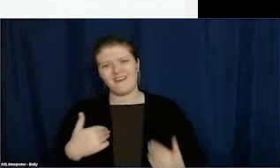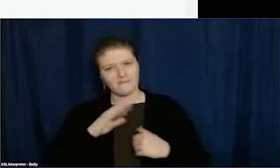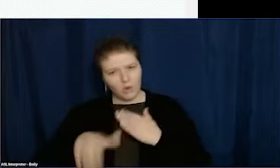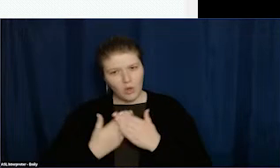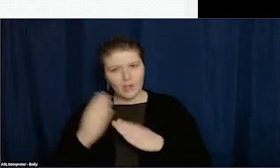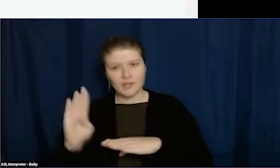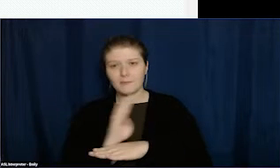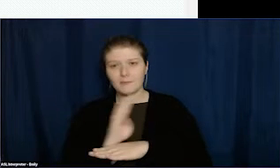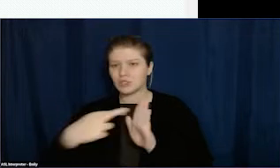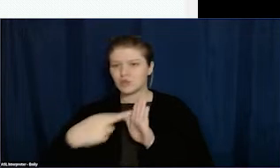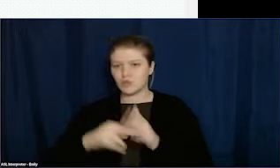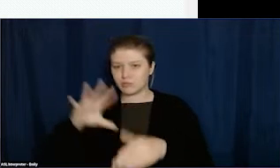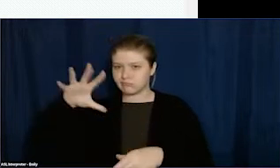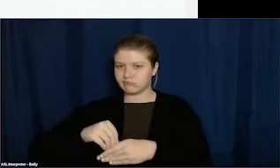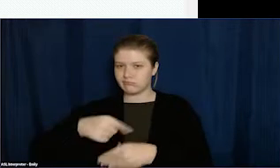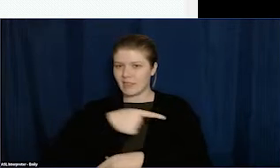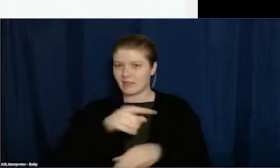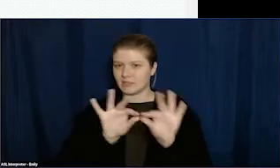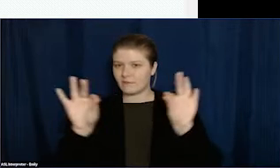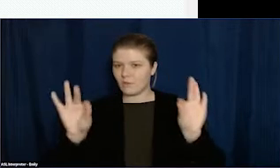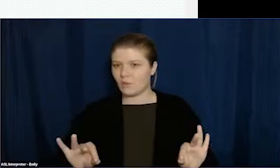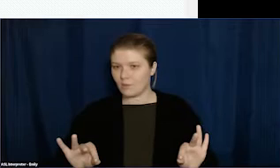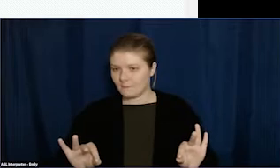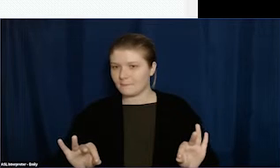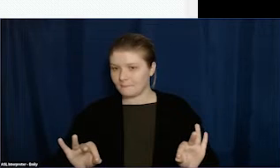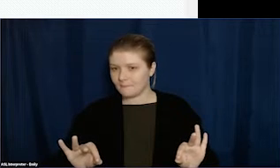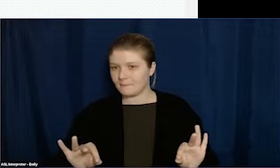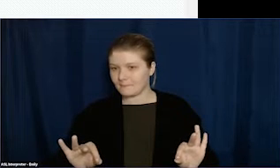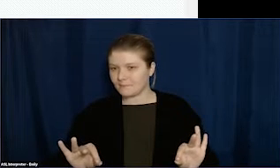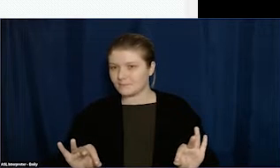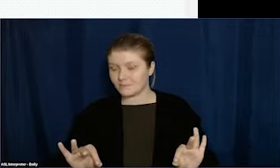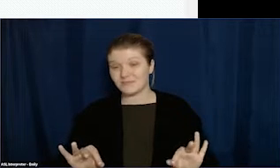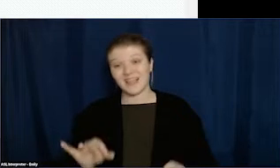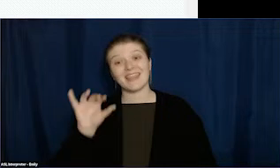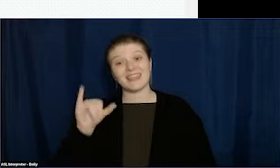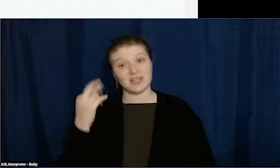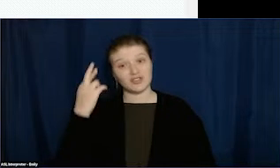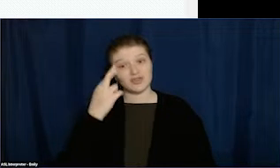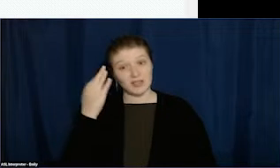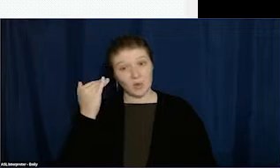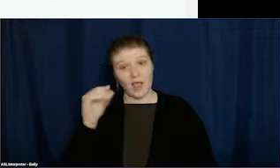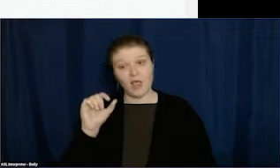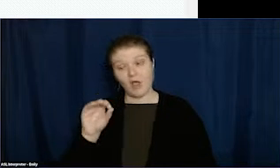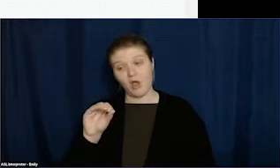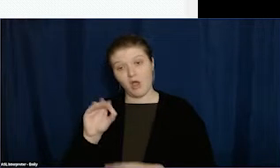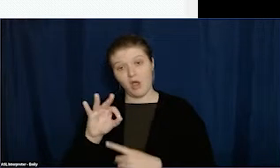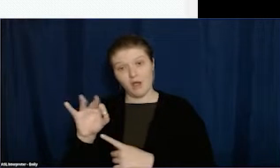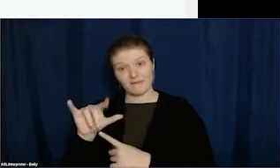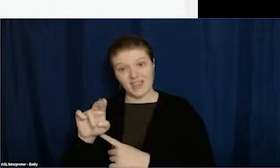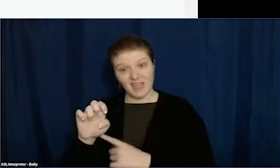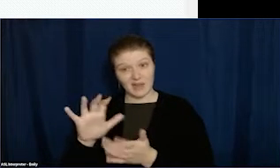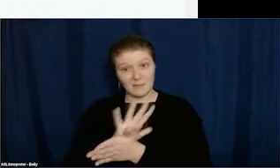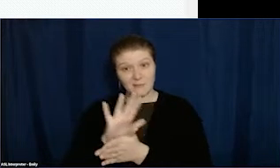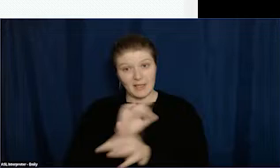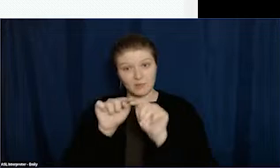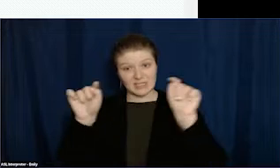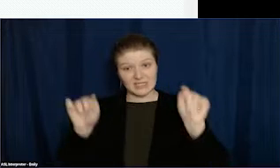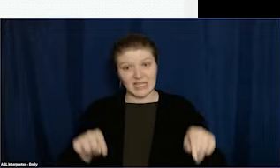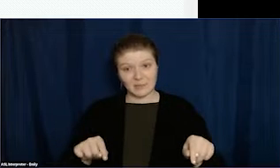So this is why having a offline template is not going to be as beneficial as using this page.